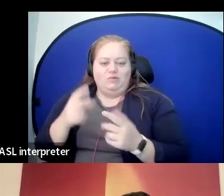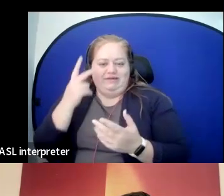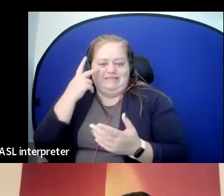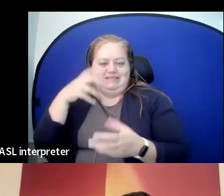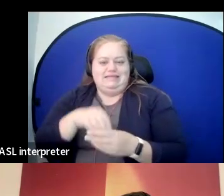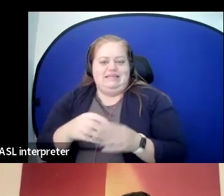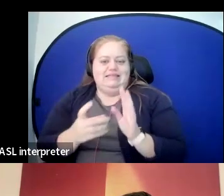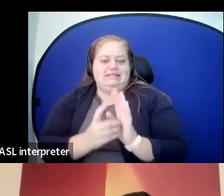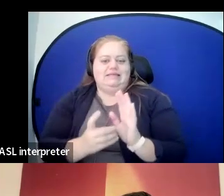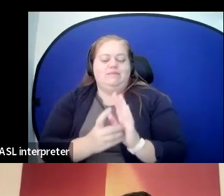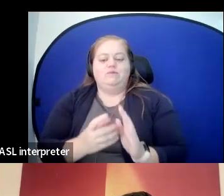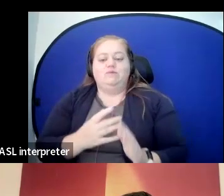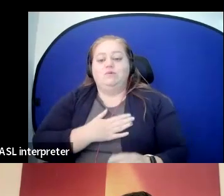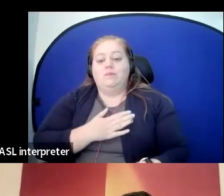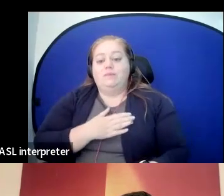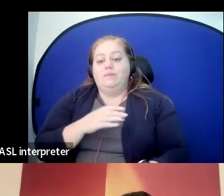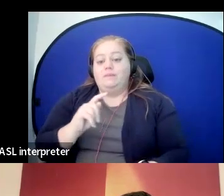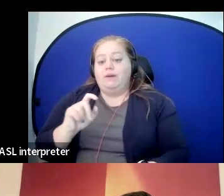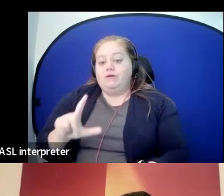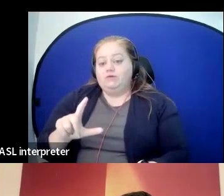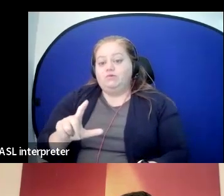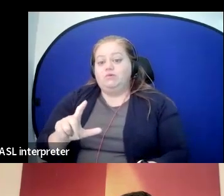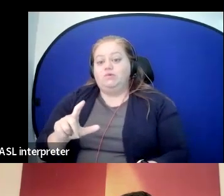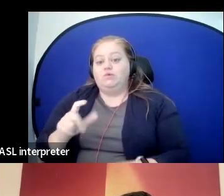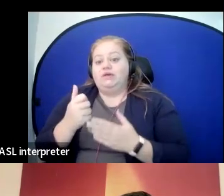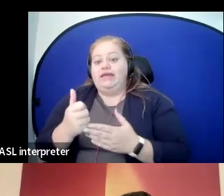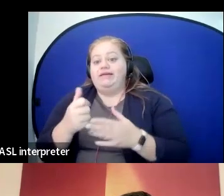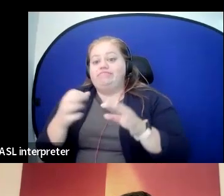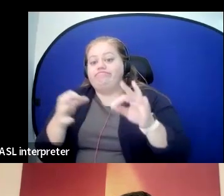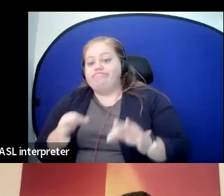My tool, it can describe scenes to people